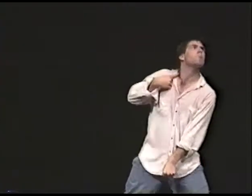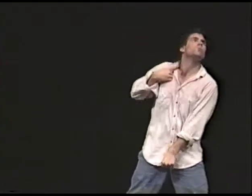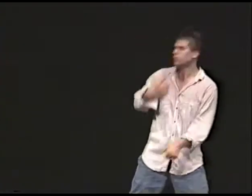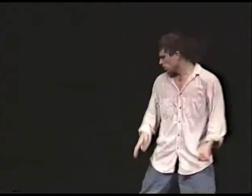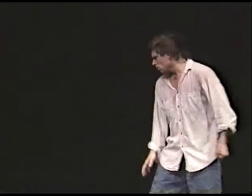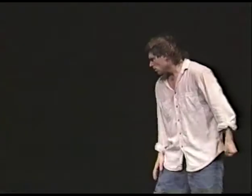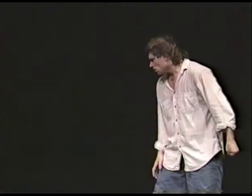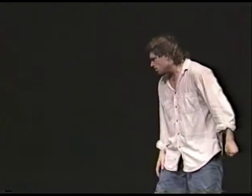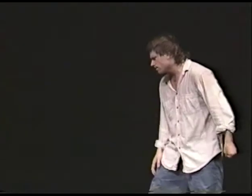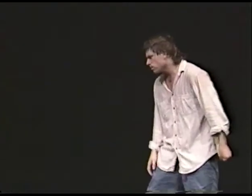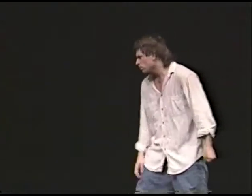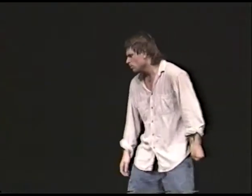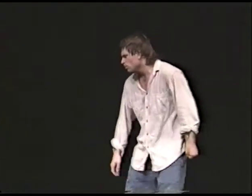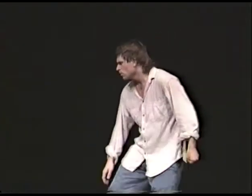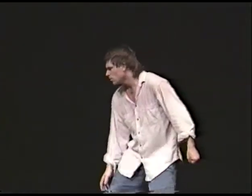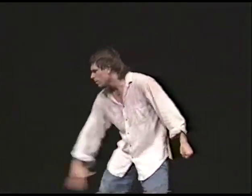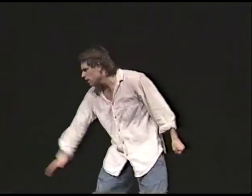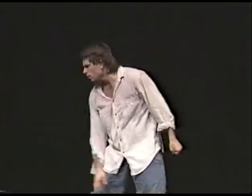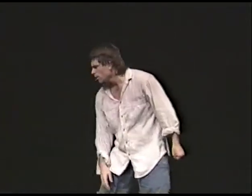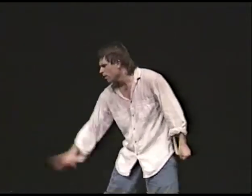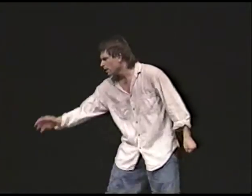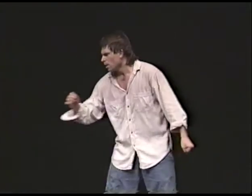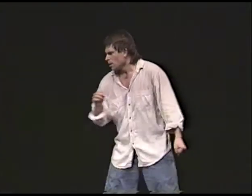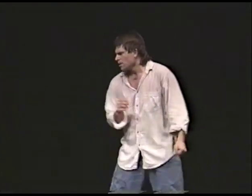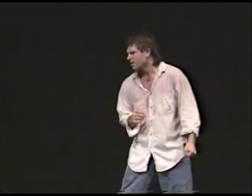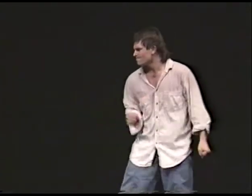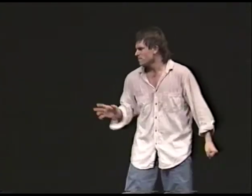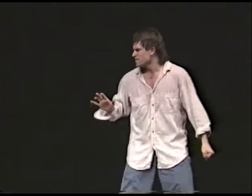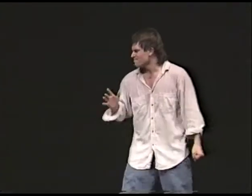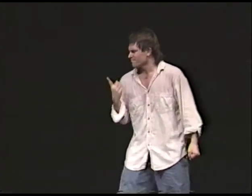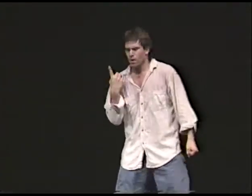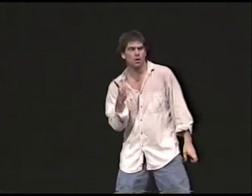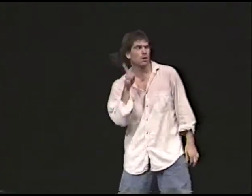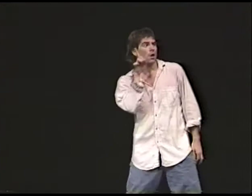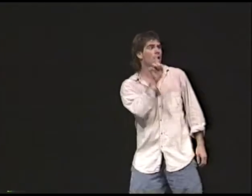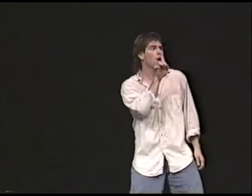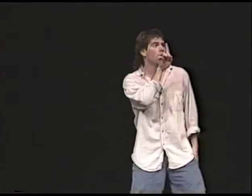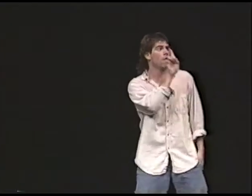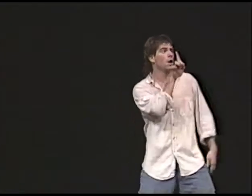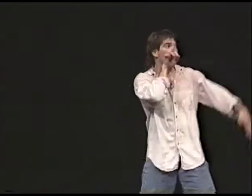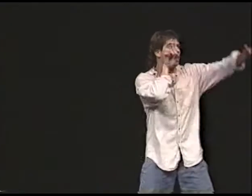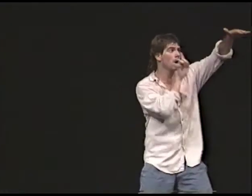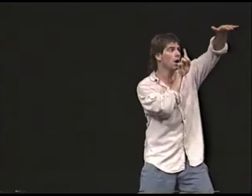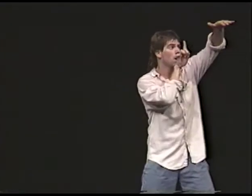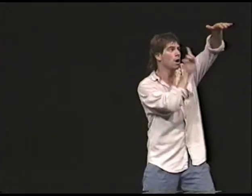Good boy, Charlie. Good boy.